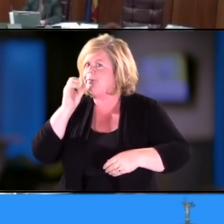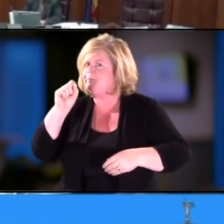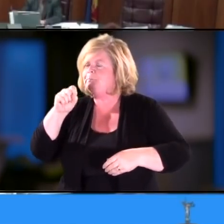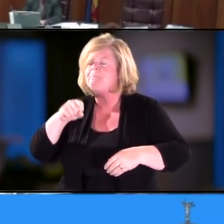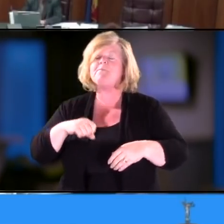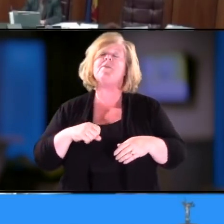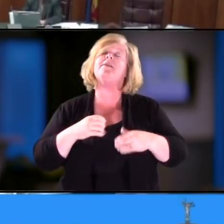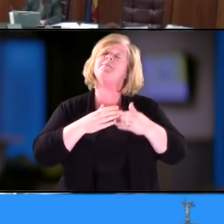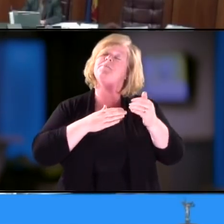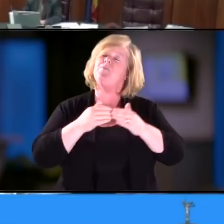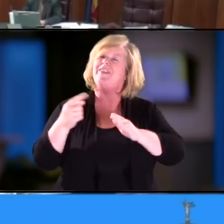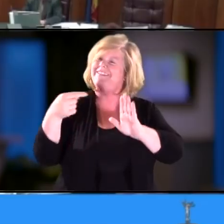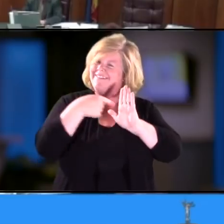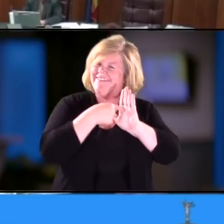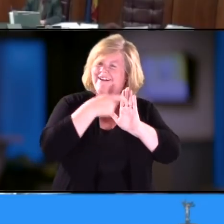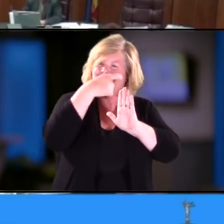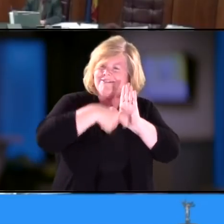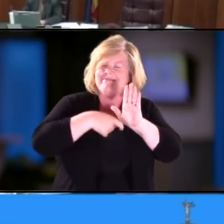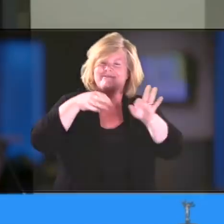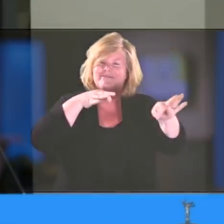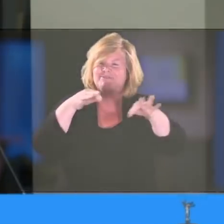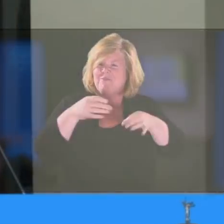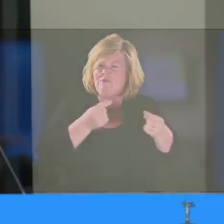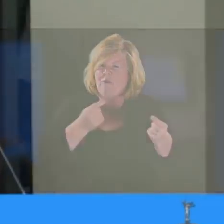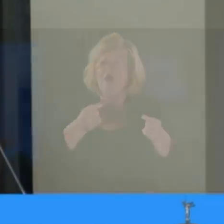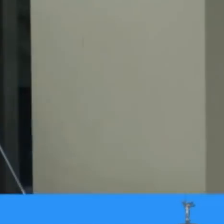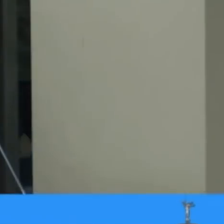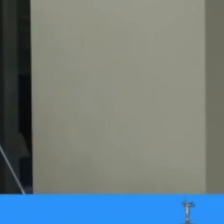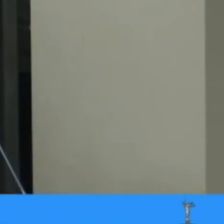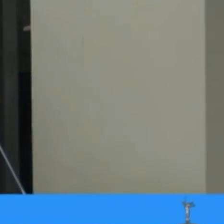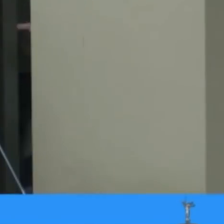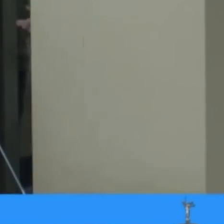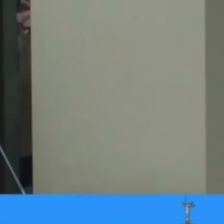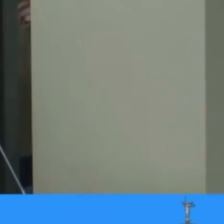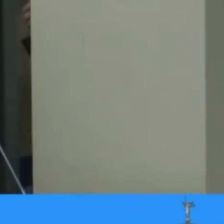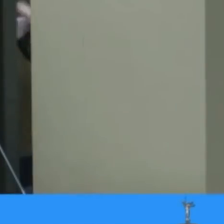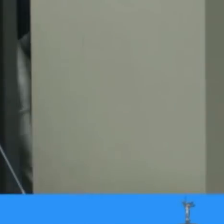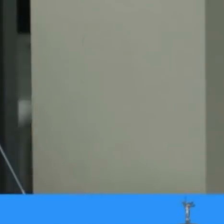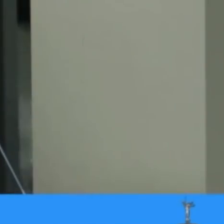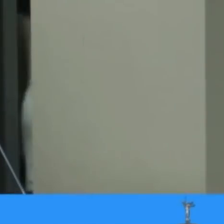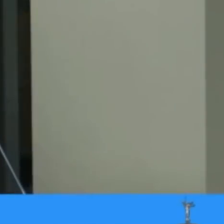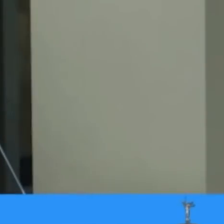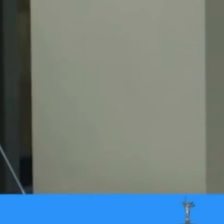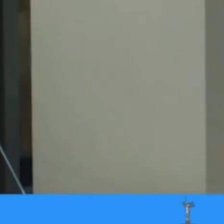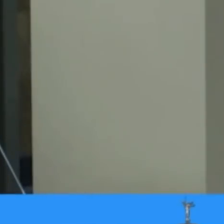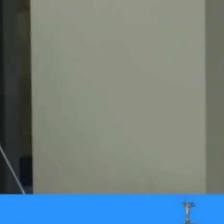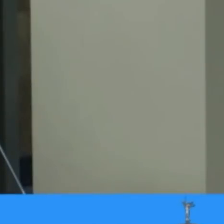She describes here the challenges of providing early intervention services